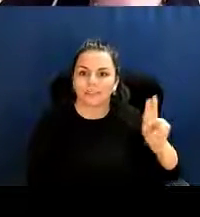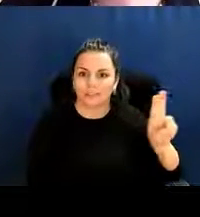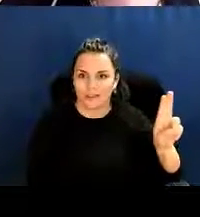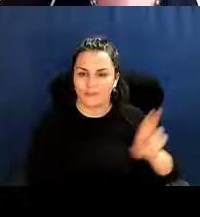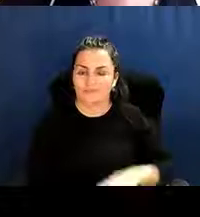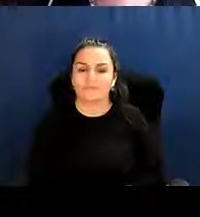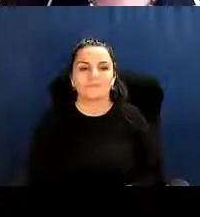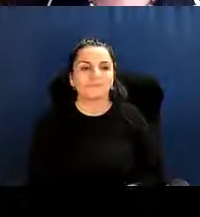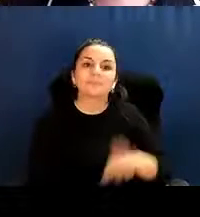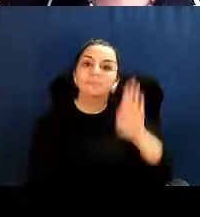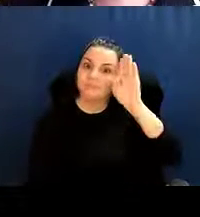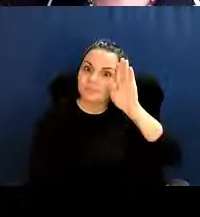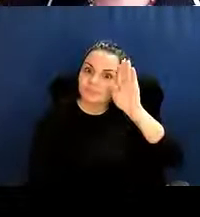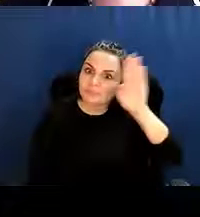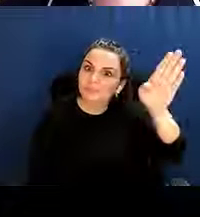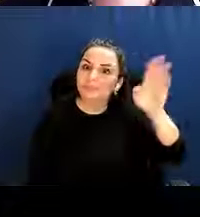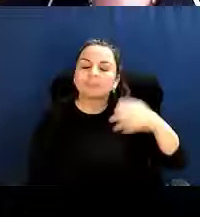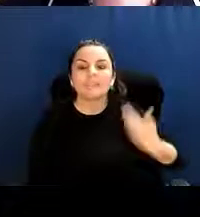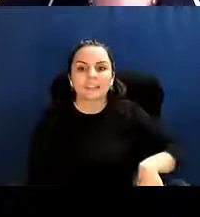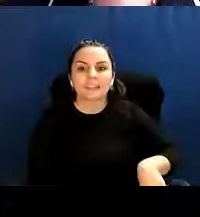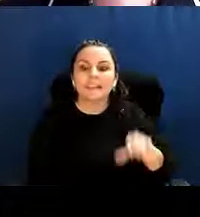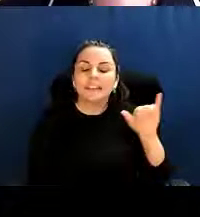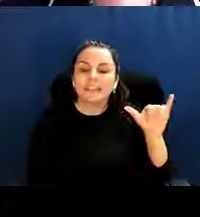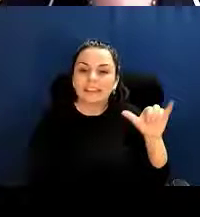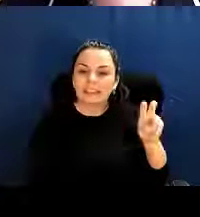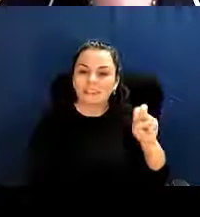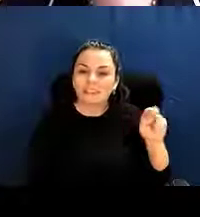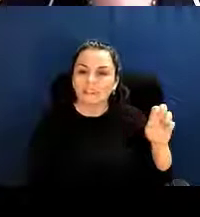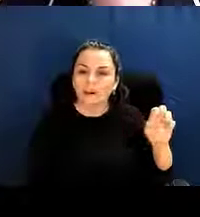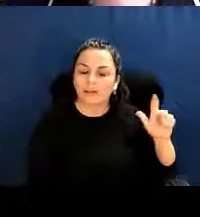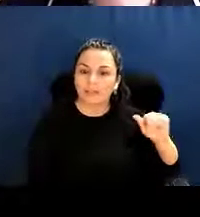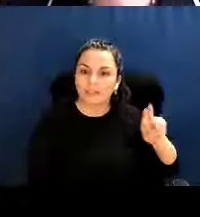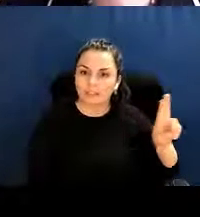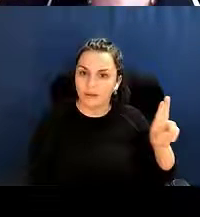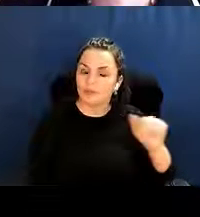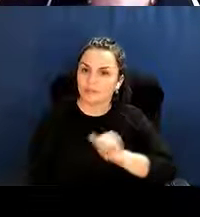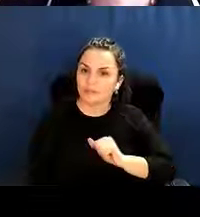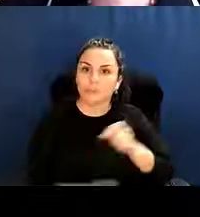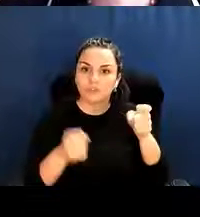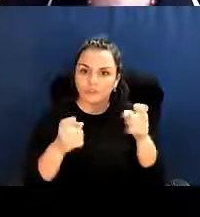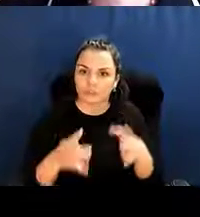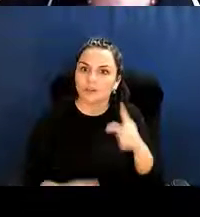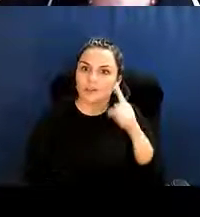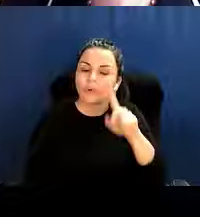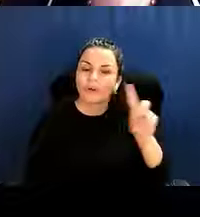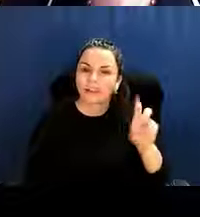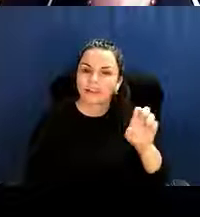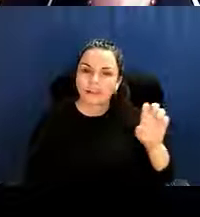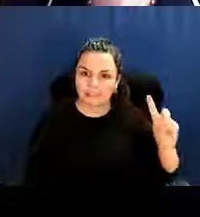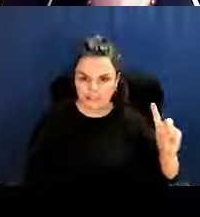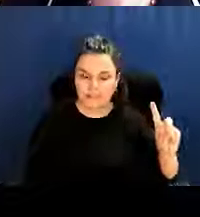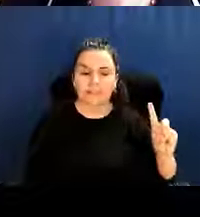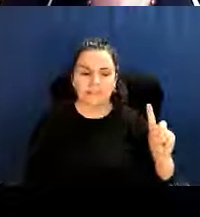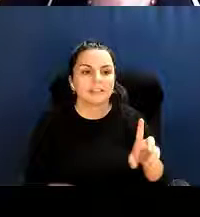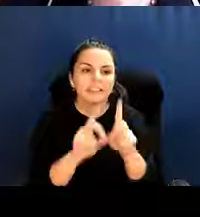Yvonne Lau: Hello, everybody, so my name is Yvonne Lau. I'm the director for the division of education and development at the HHS office